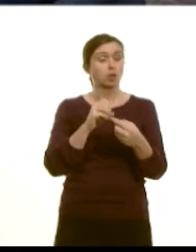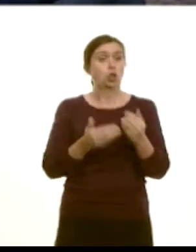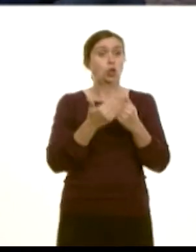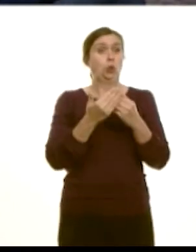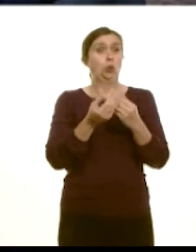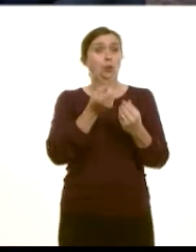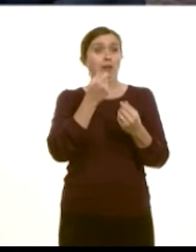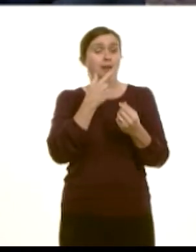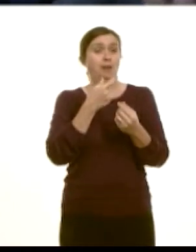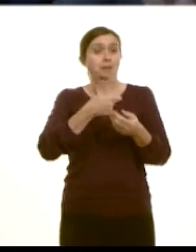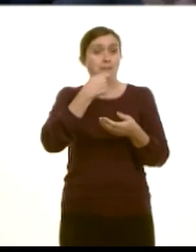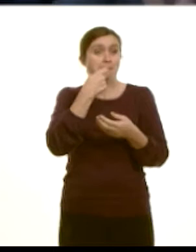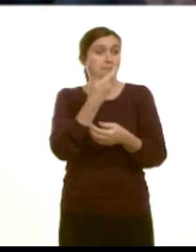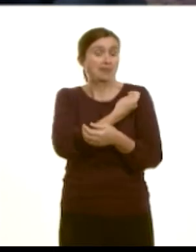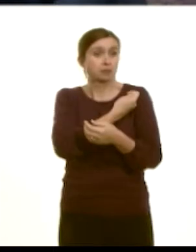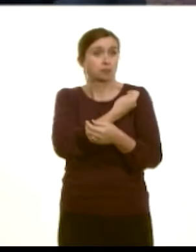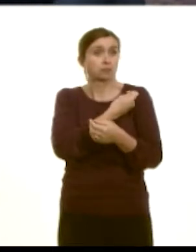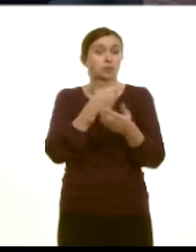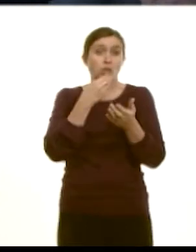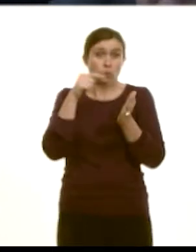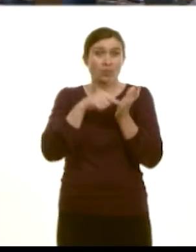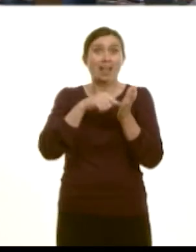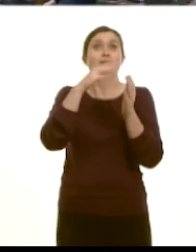that have been approved by NICE and the all Wales medicines strategy group?